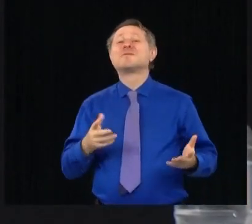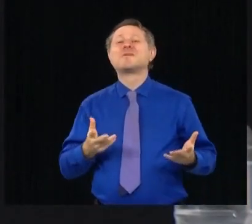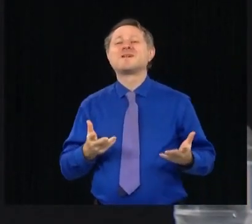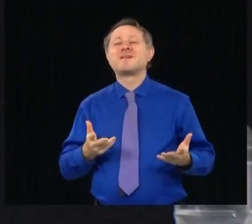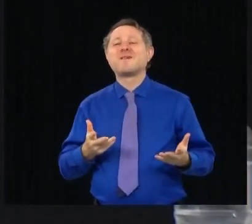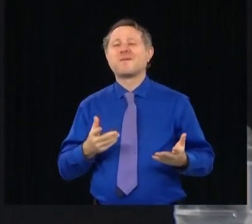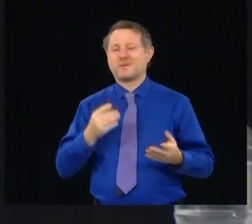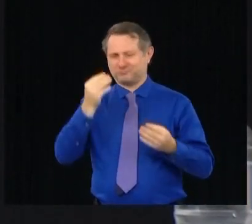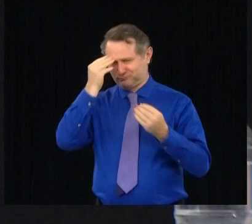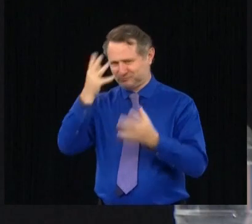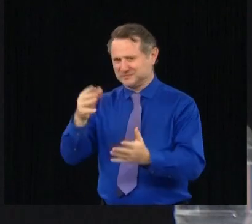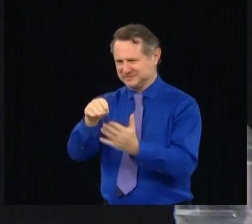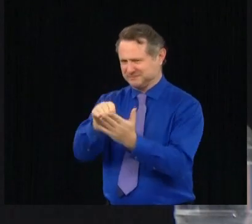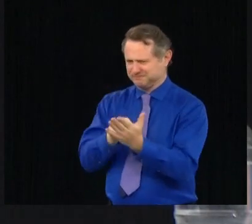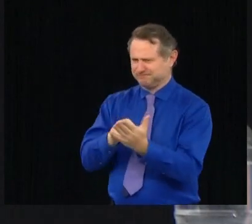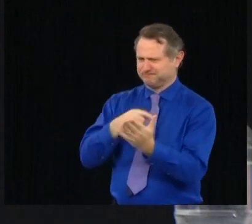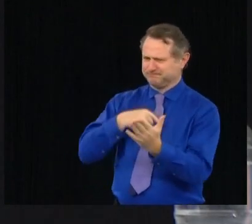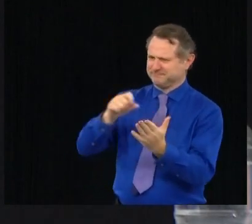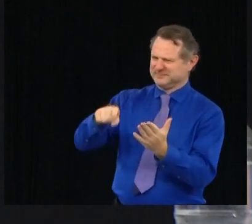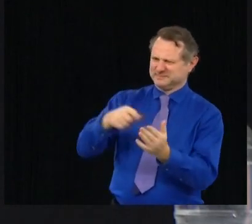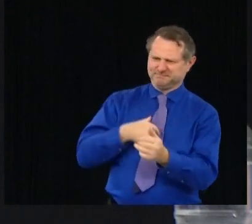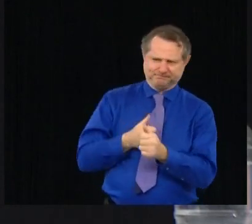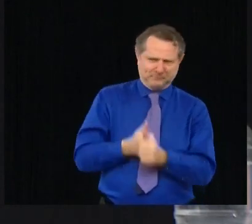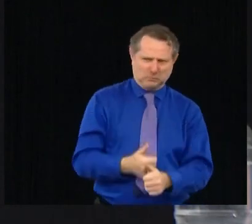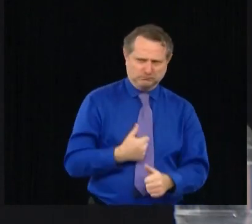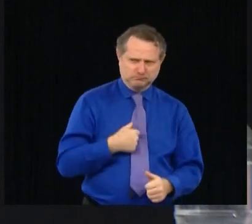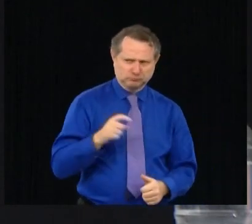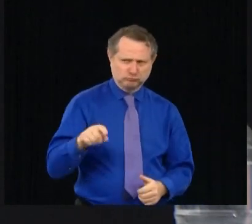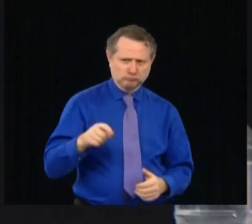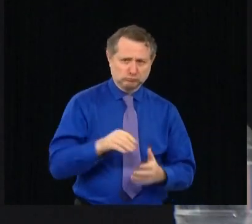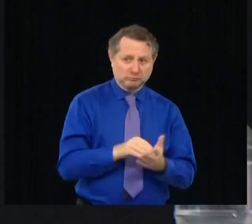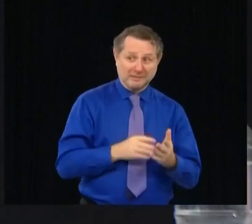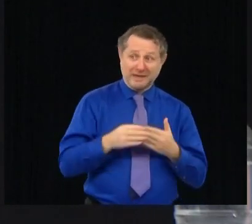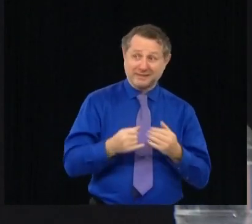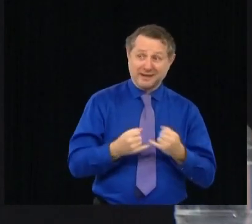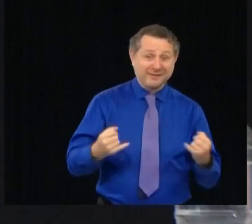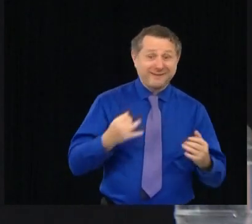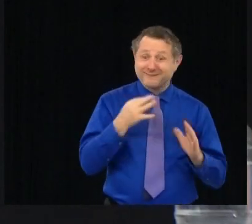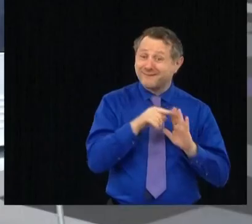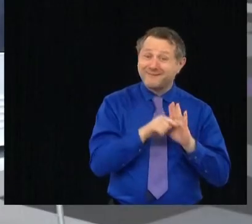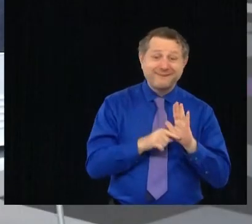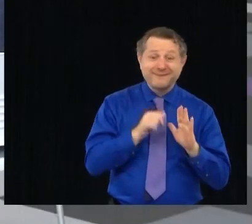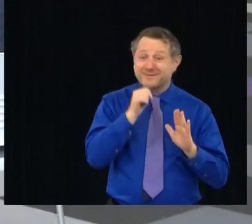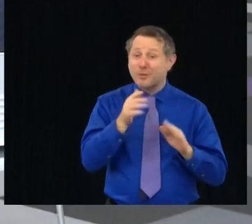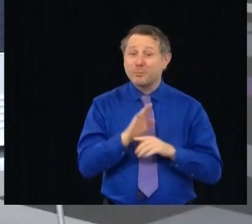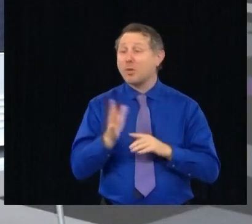REOPENING PLAN AS YOU'RE NOTING IS SOMETHING THAT YOU HAVE TO TURN IN TO ATTEST TO THE FACT THAT YOU ARE ADHERING TO THE